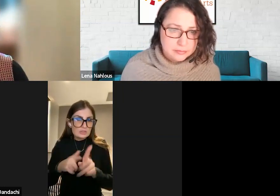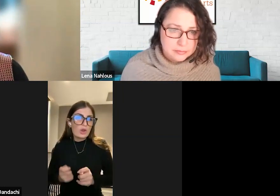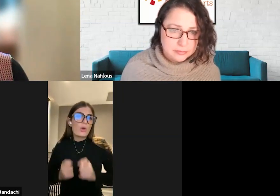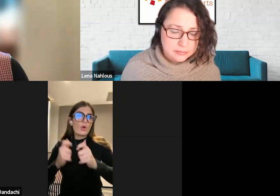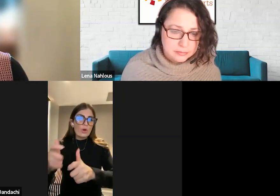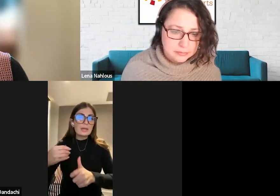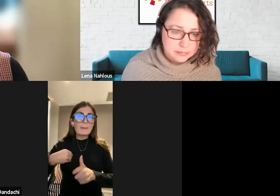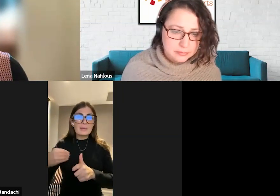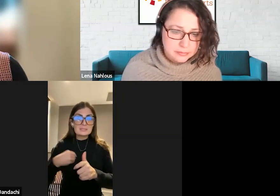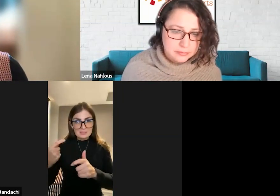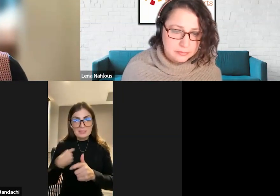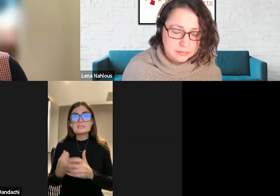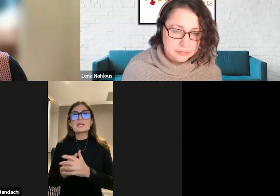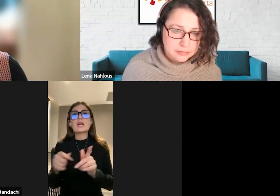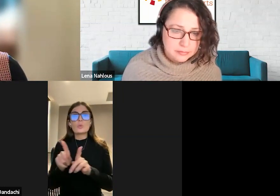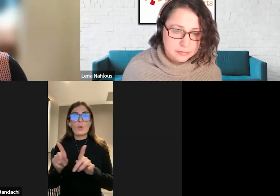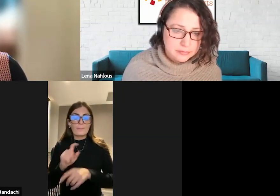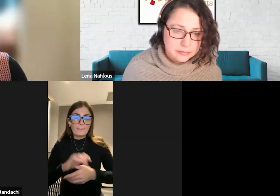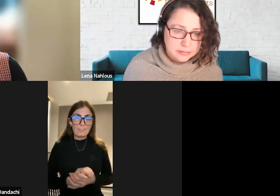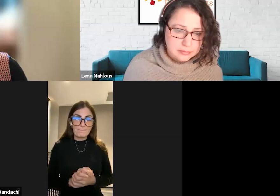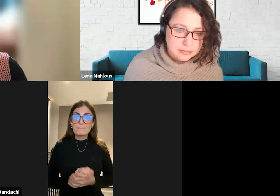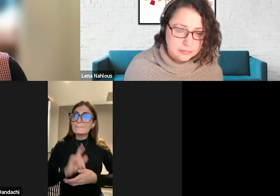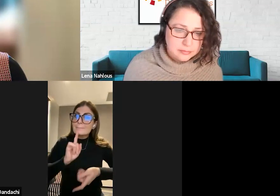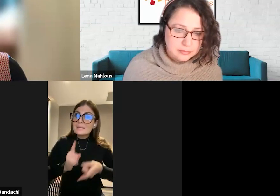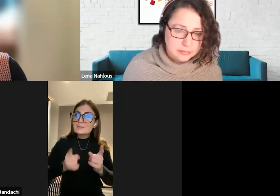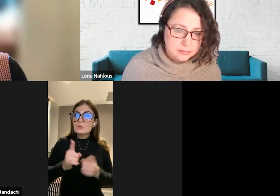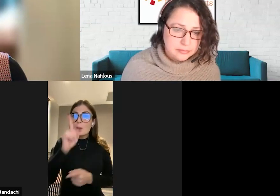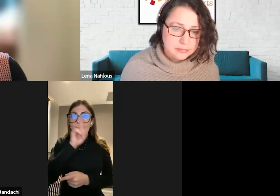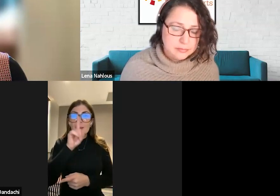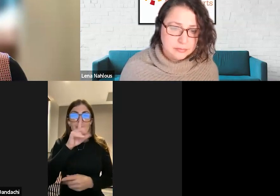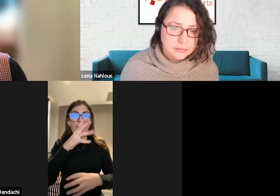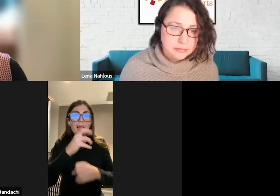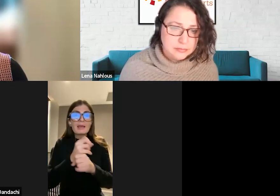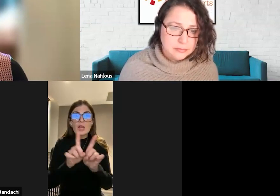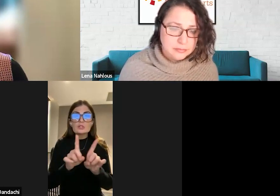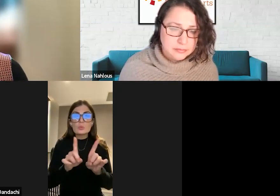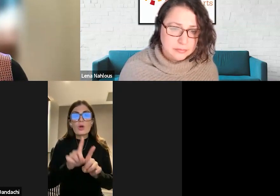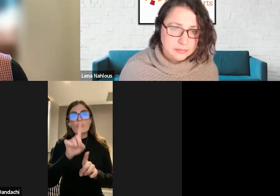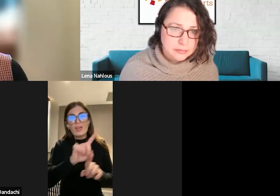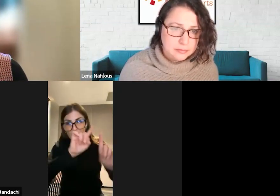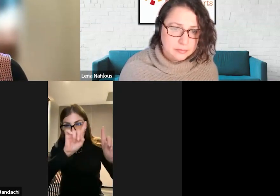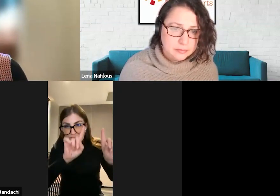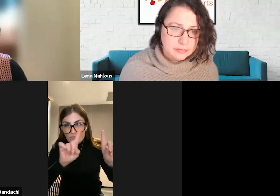However, some people believe that the initial beginnings of corporate